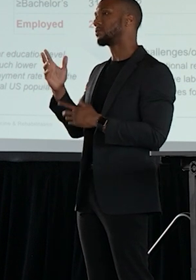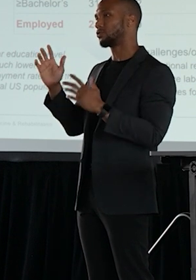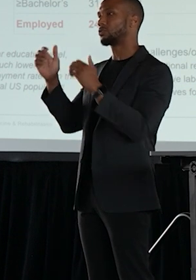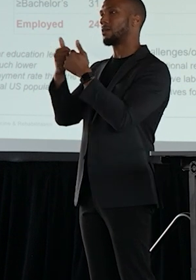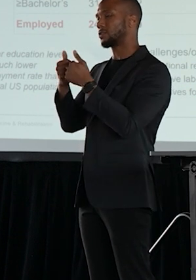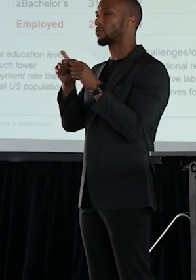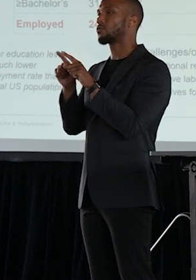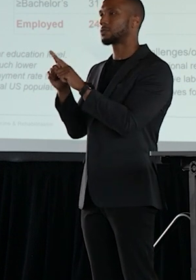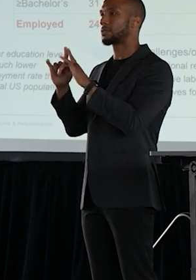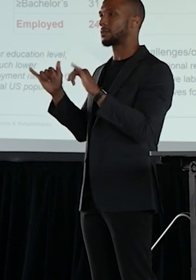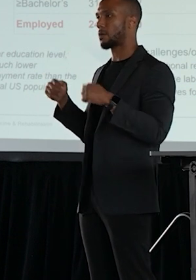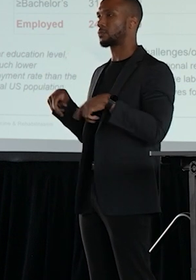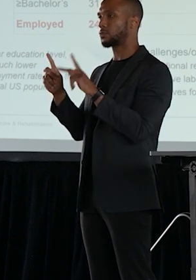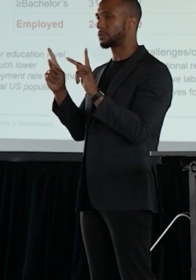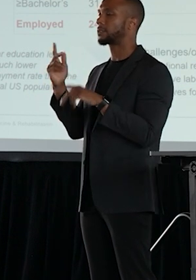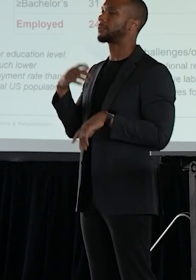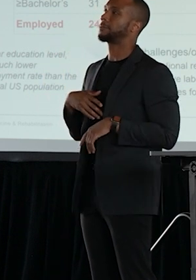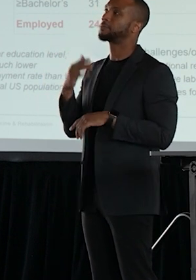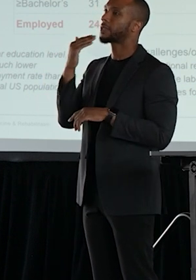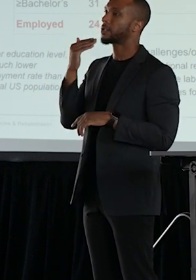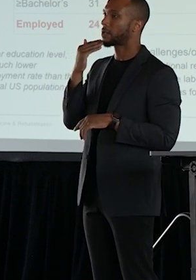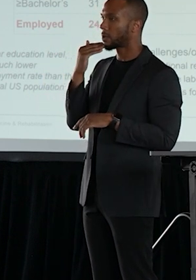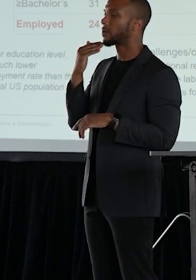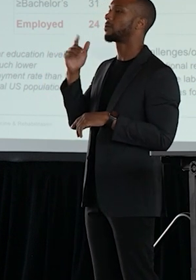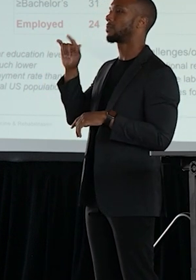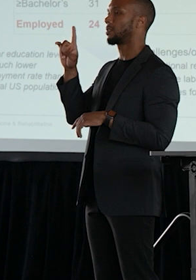opportunity. You know, I know Linda just mentioned about, you